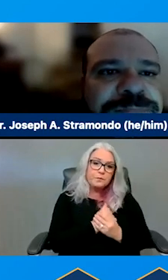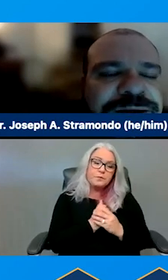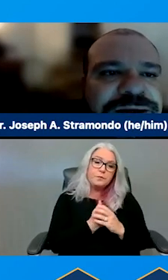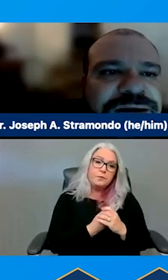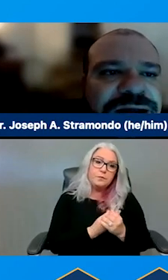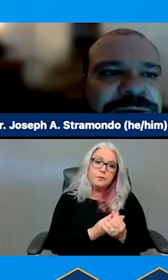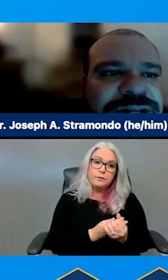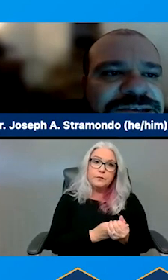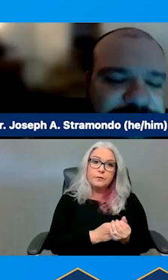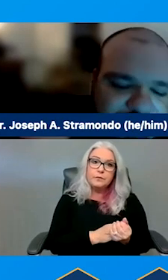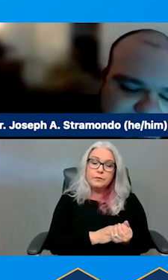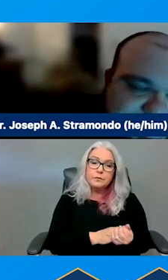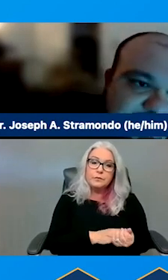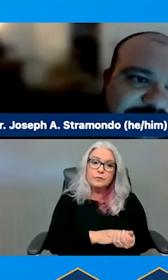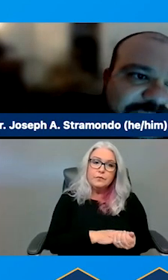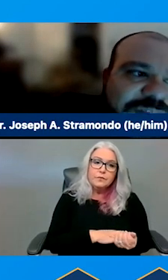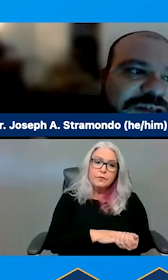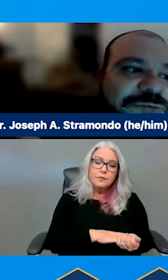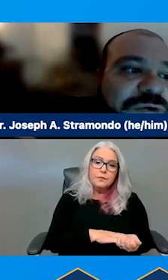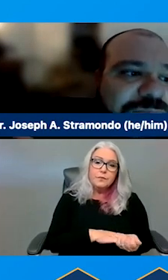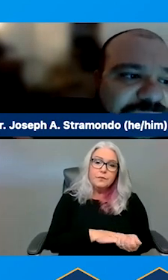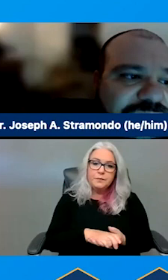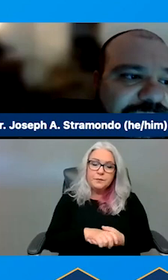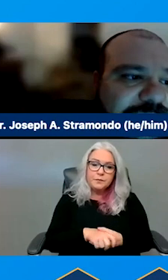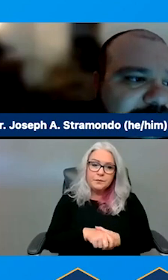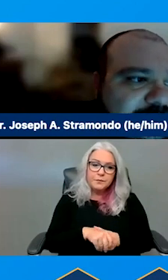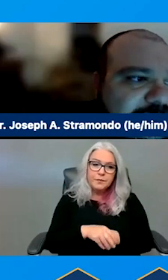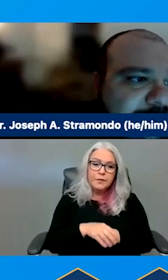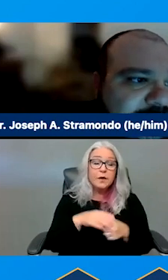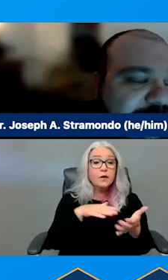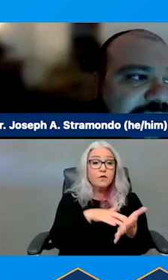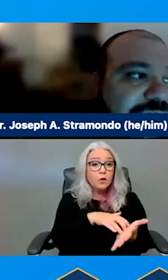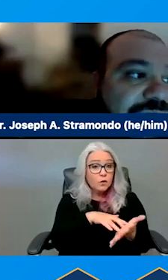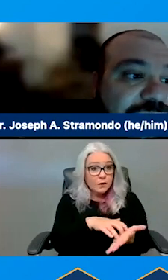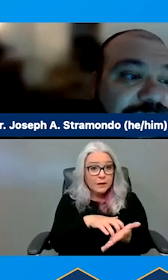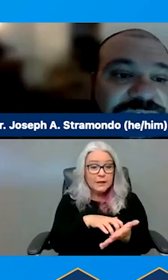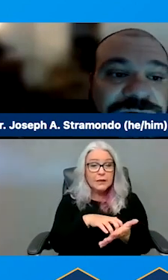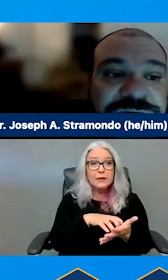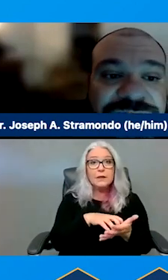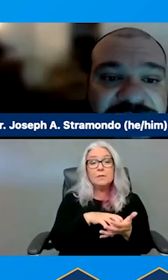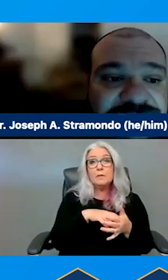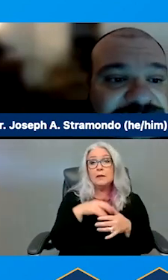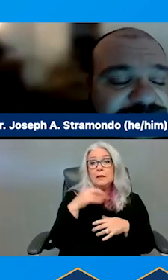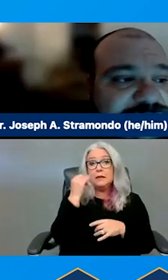Okay. So I want to say that vulnerability, whether we're talking about vulnerability to a